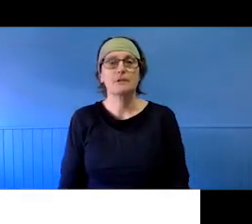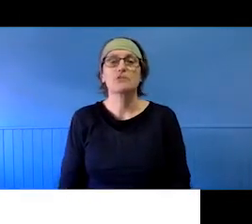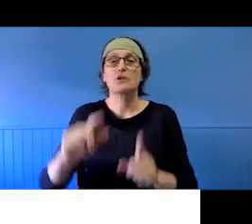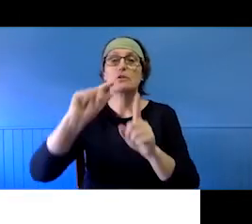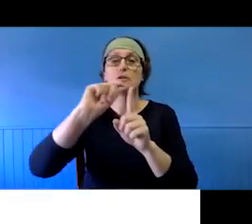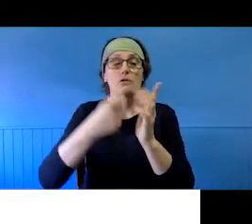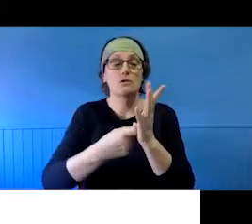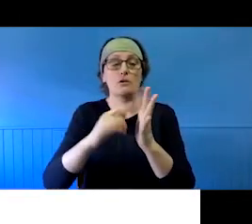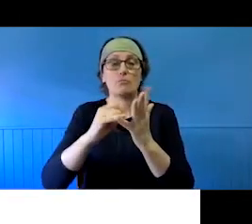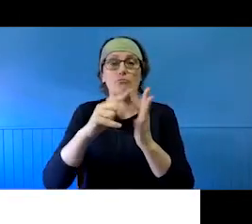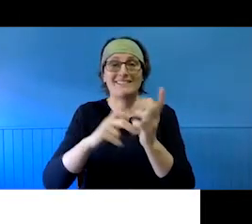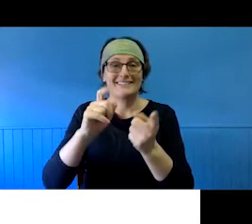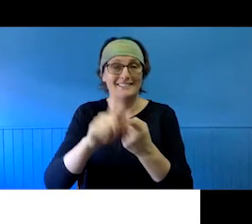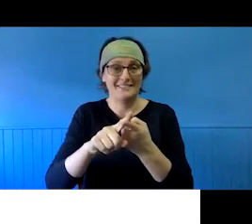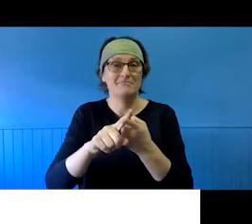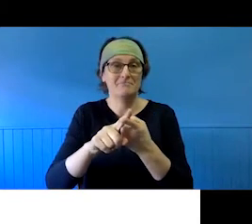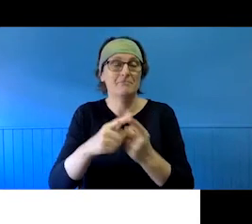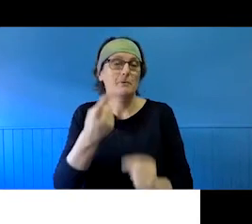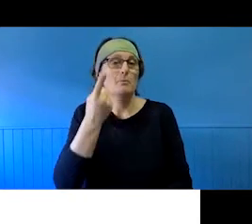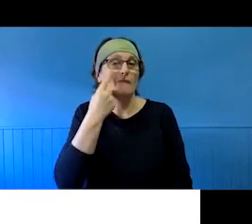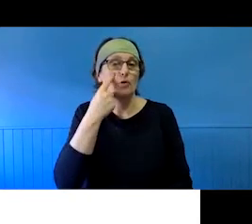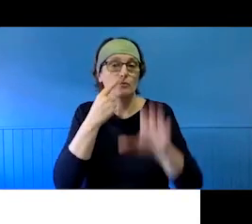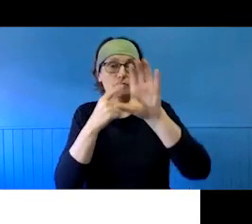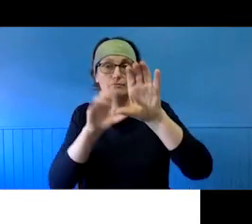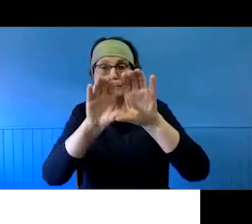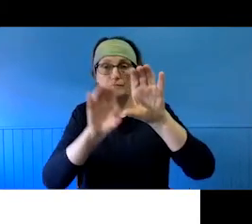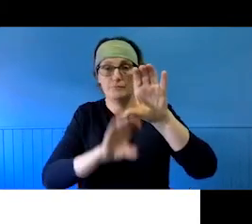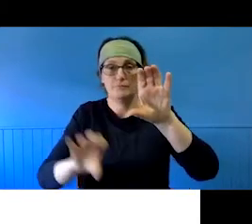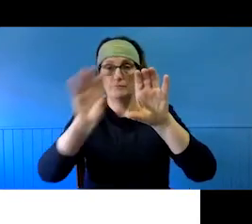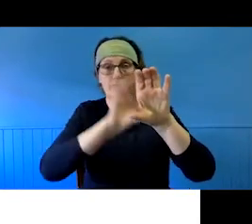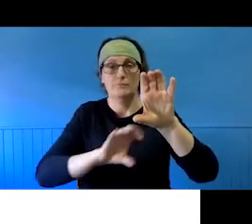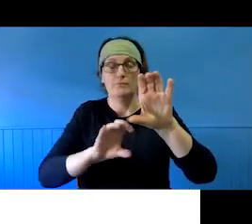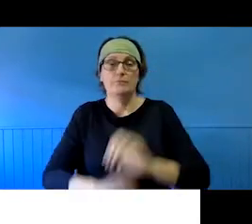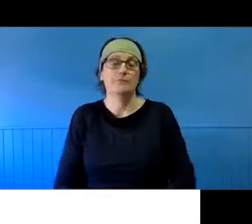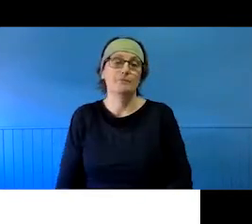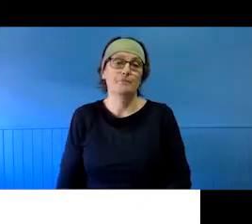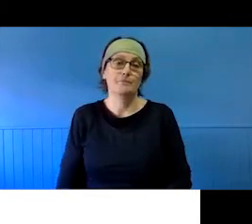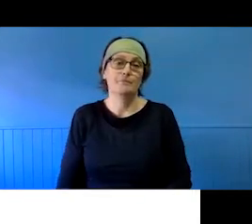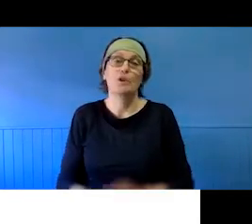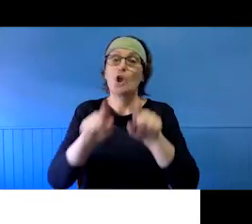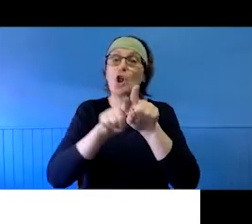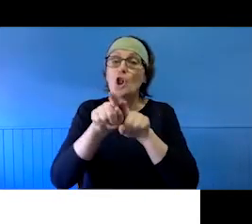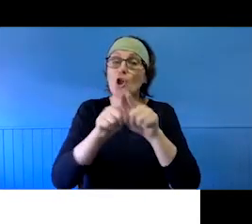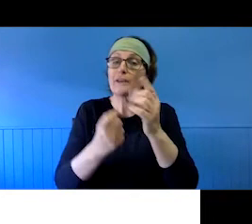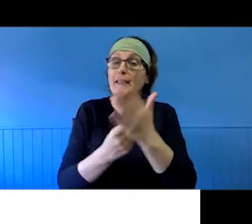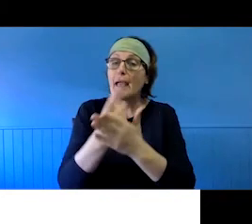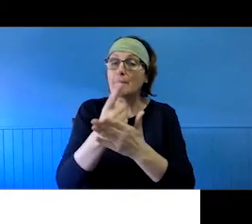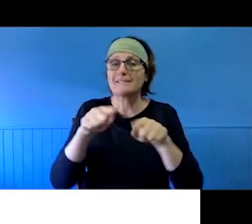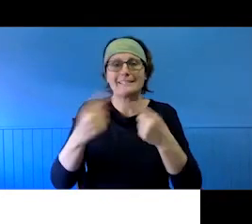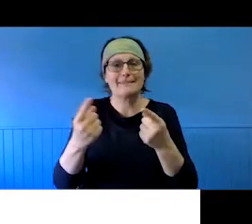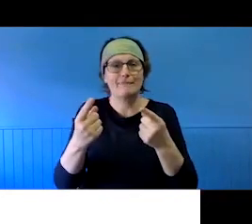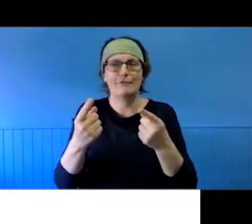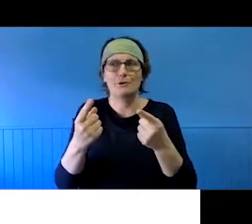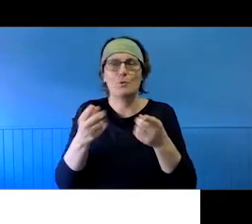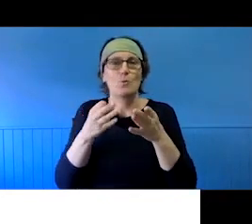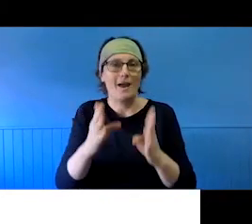learning, we can see that learning happens in different places.